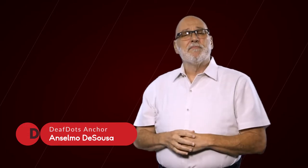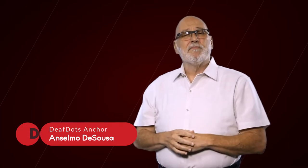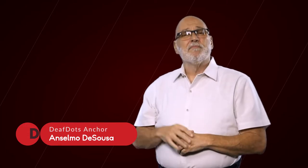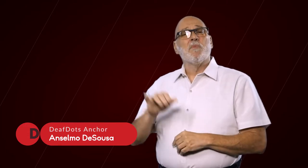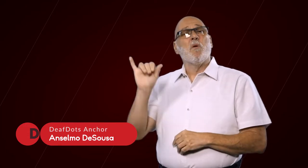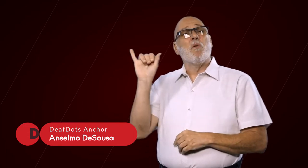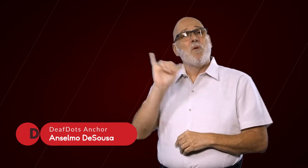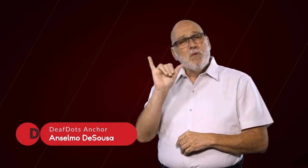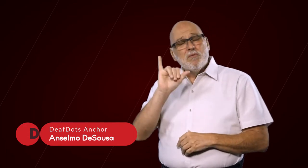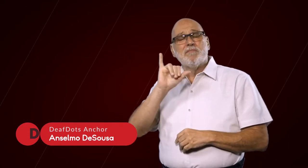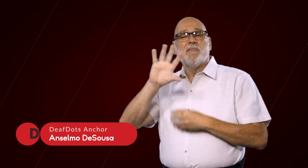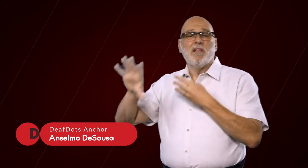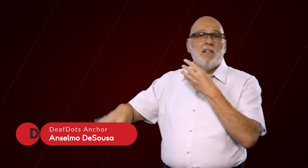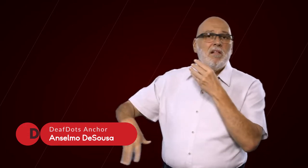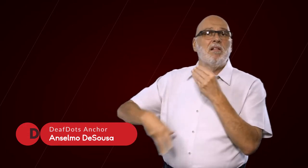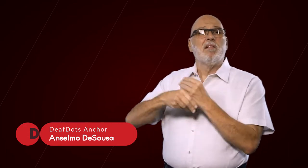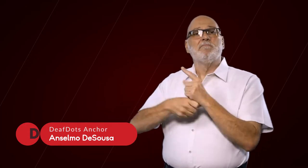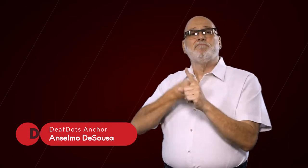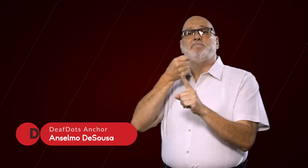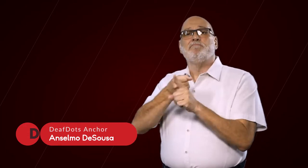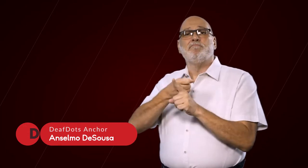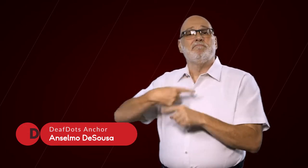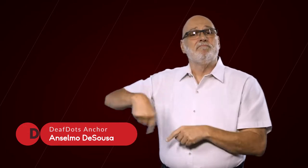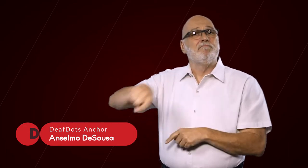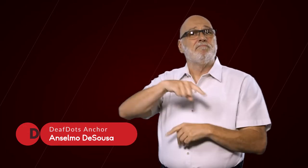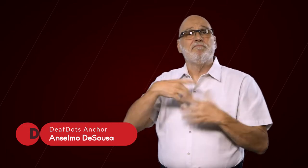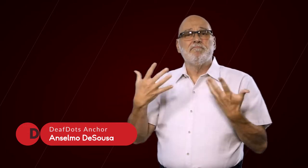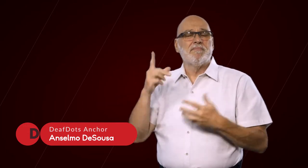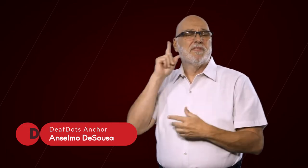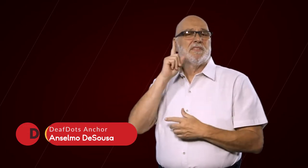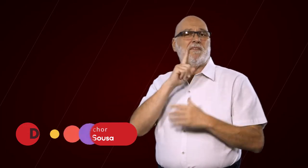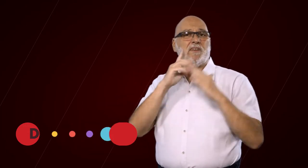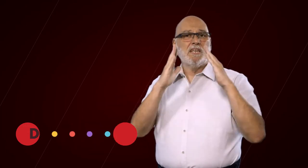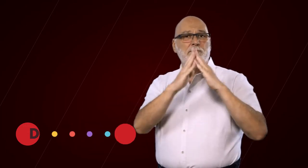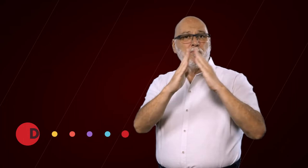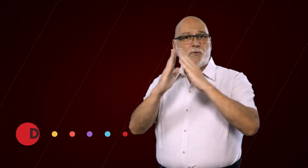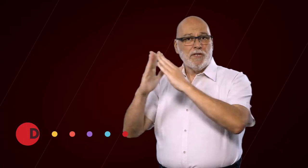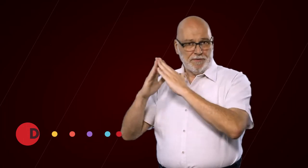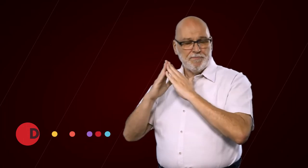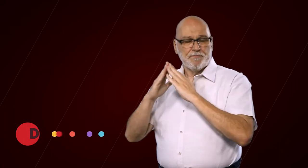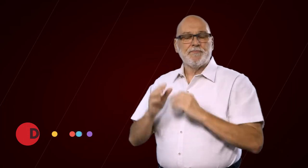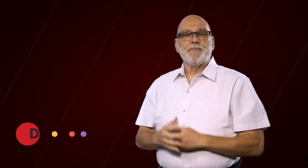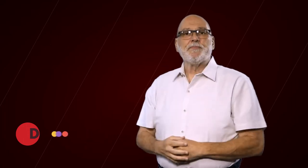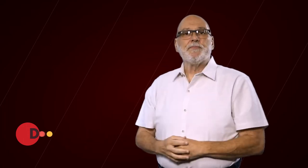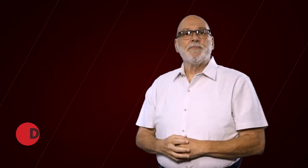It has also created new issues within Deaf communities.